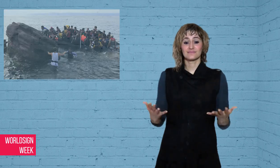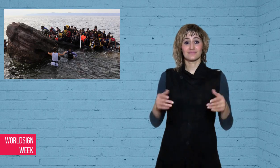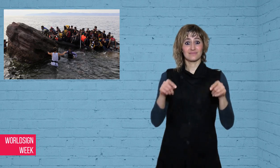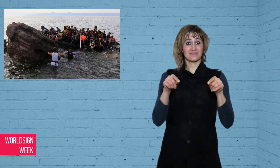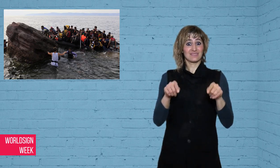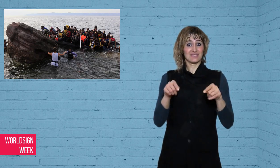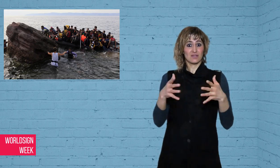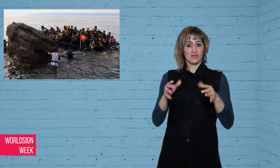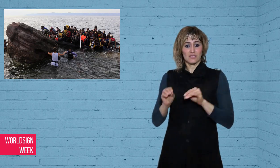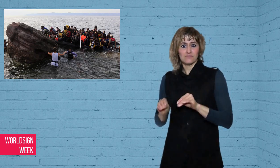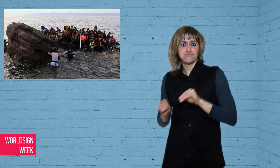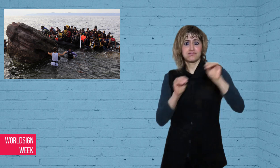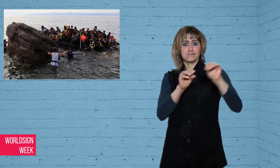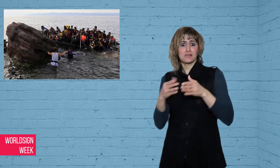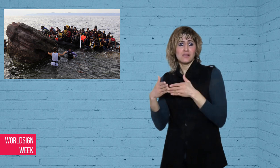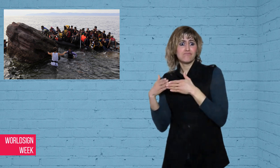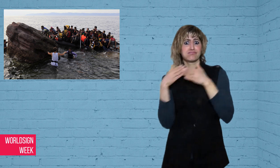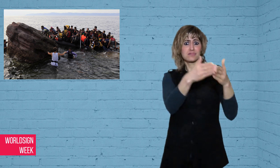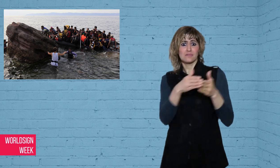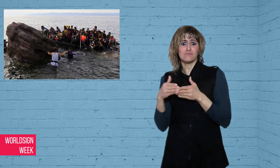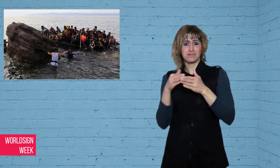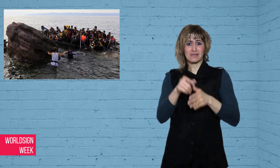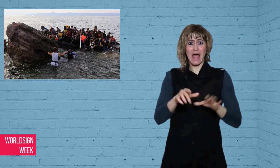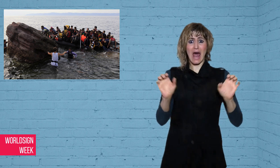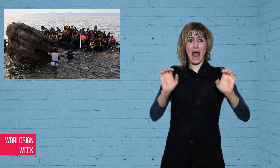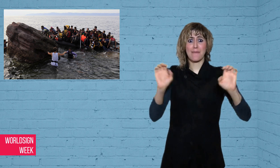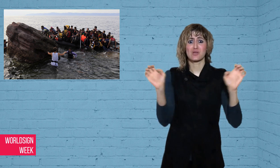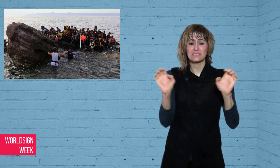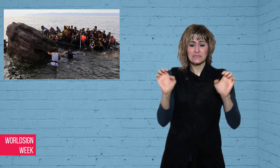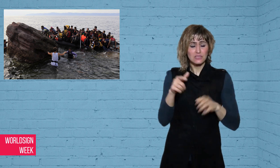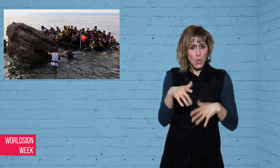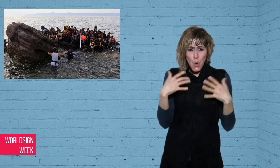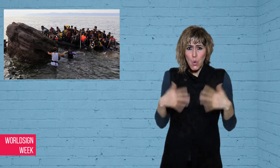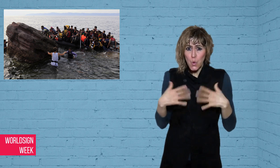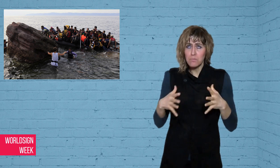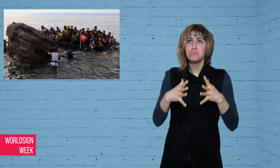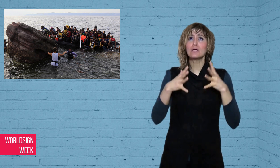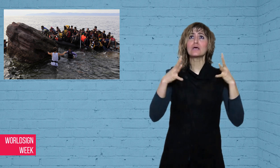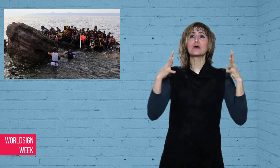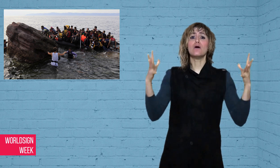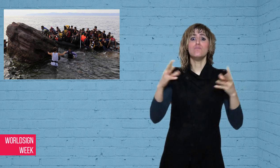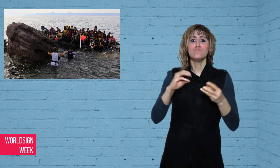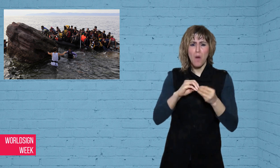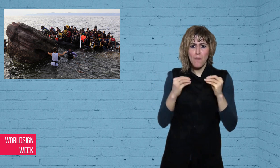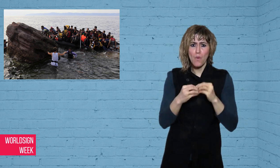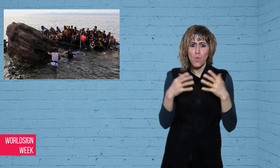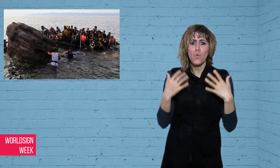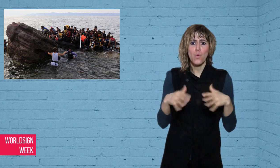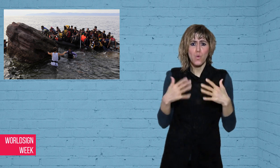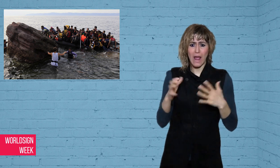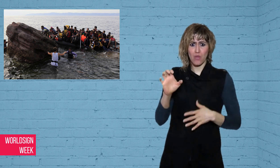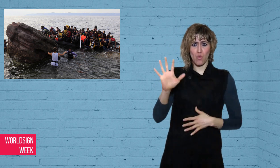This refugee emergency is the worst in